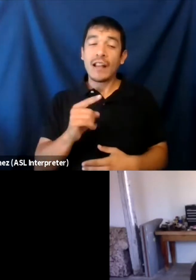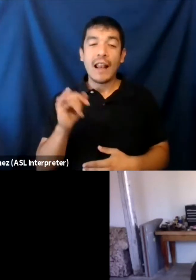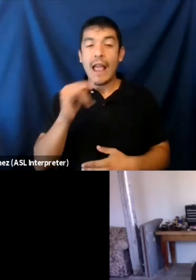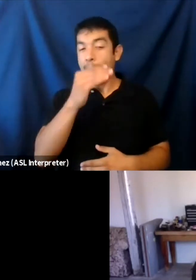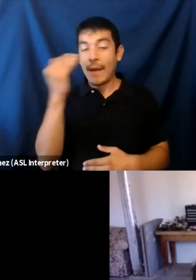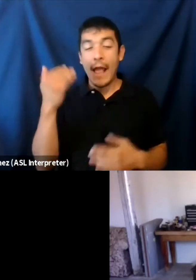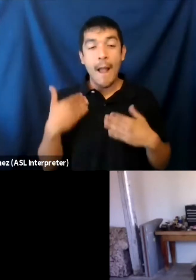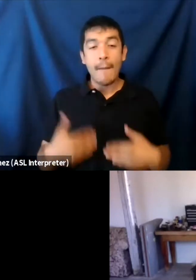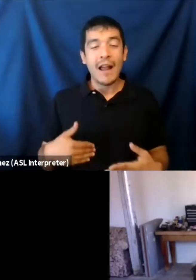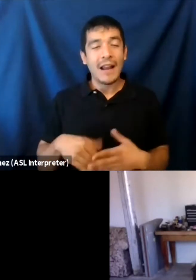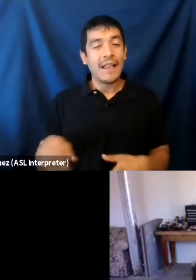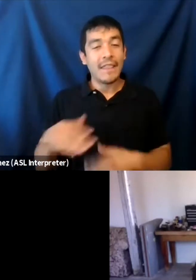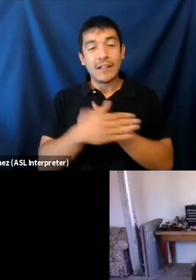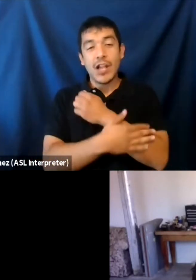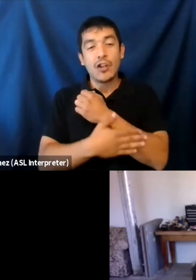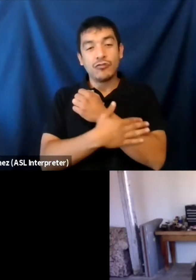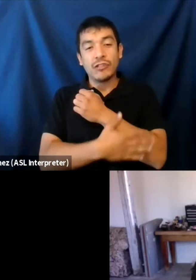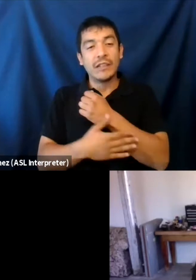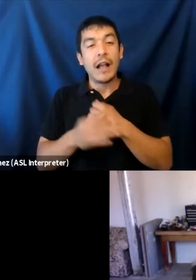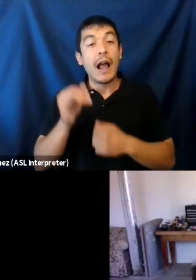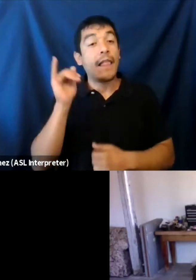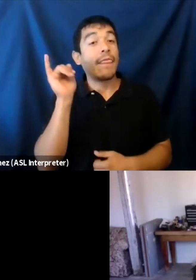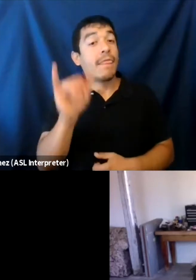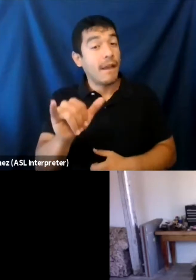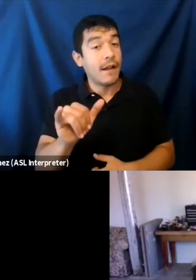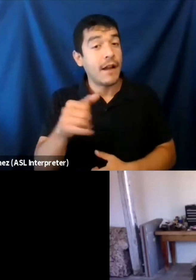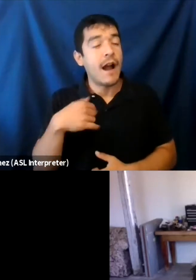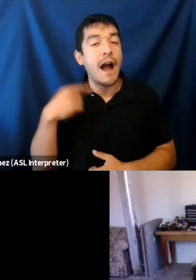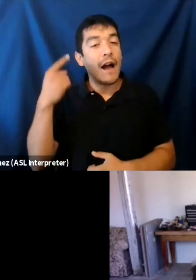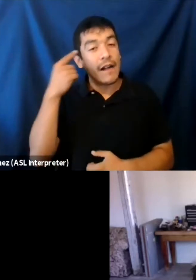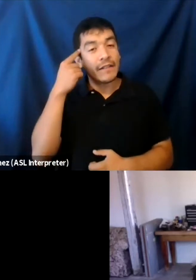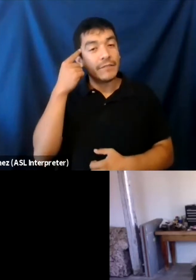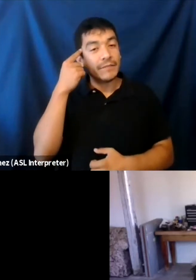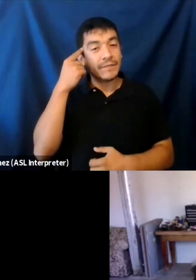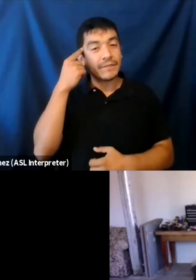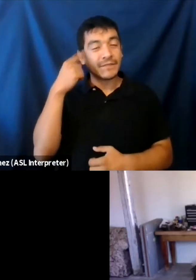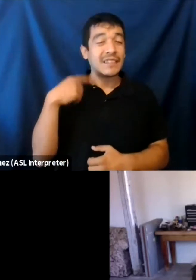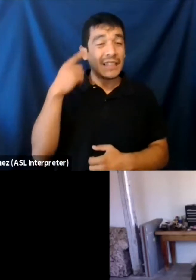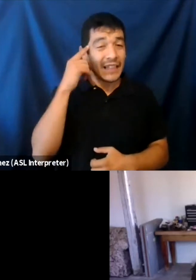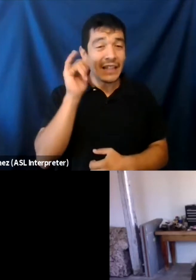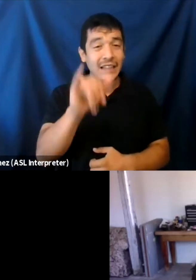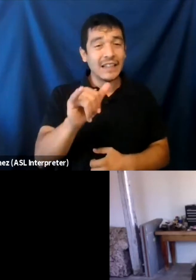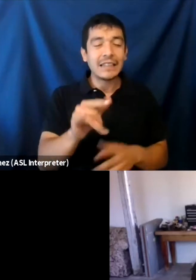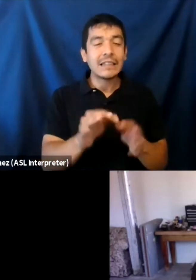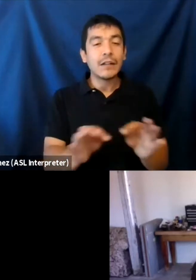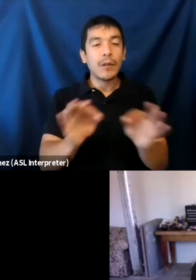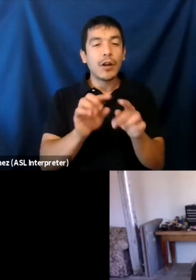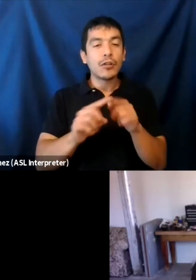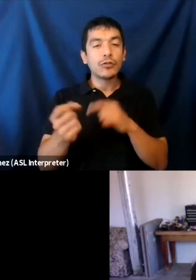And that, I think that it's important to understand that that happens.